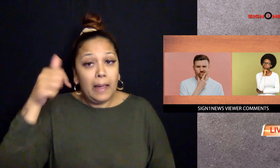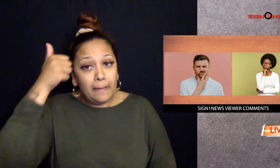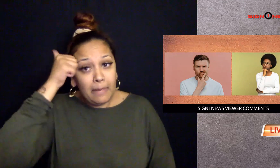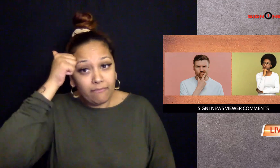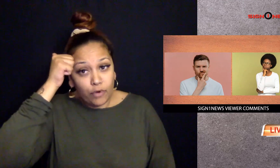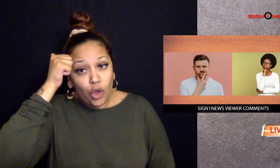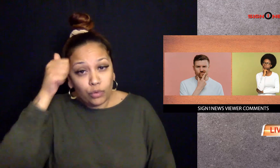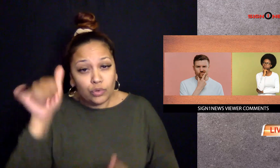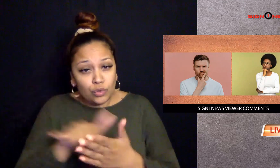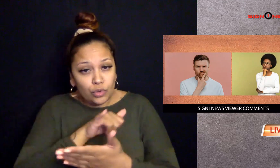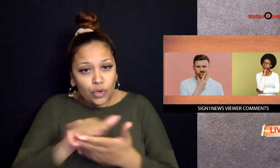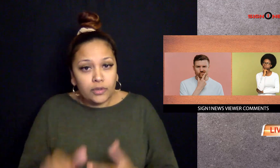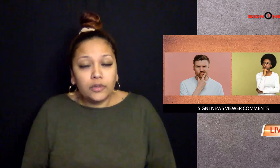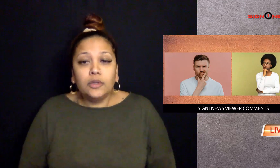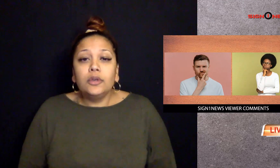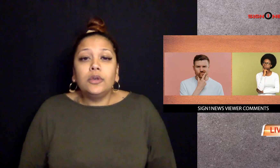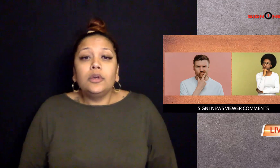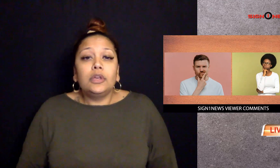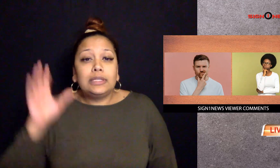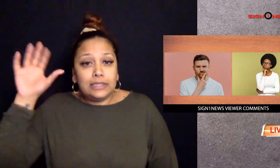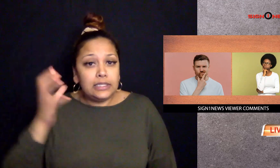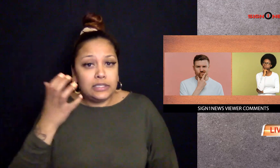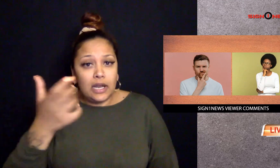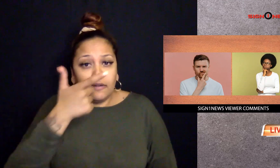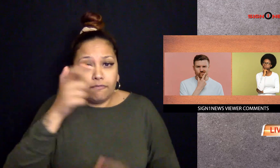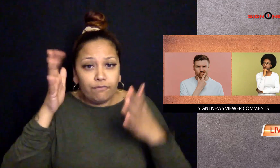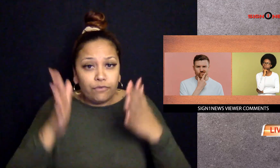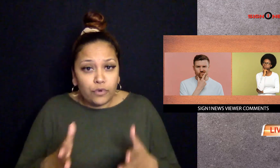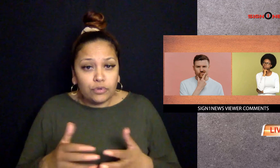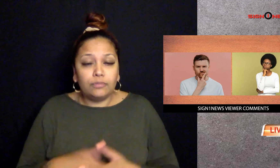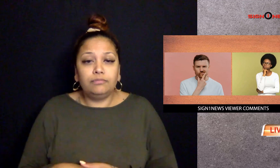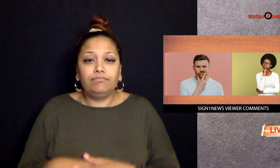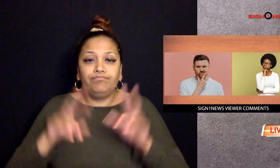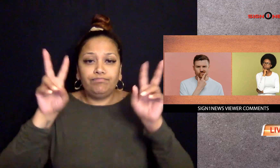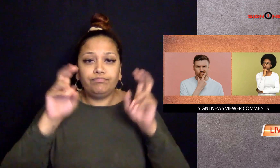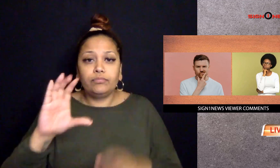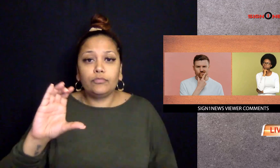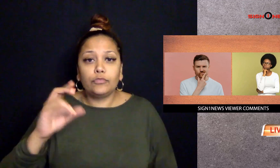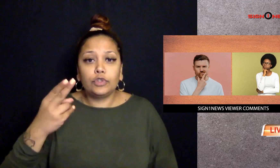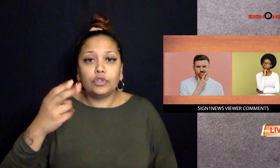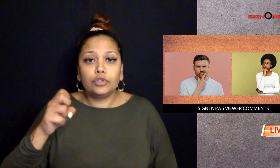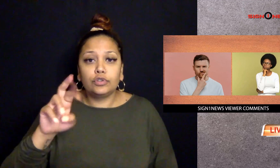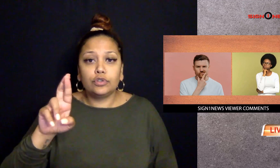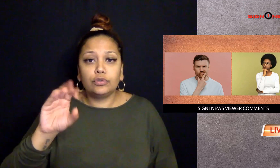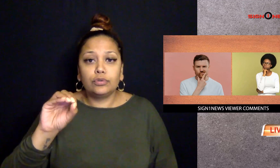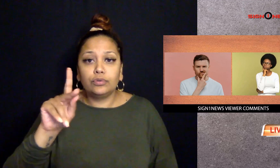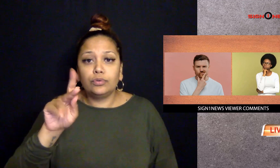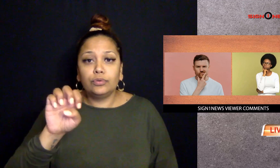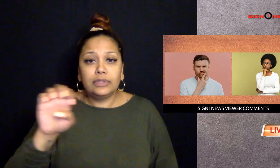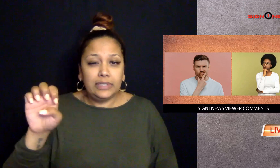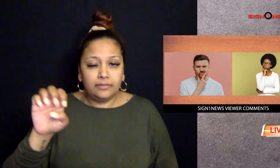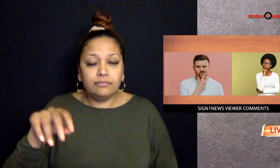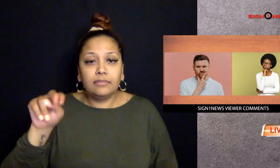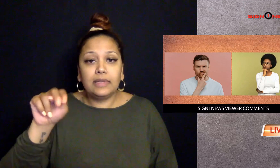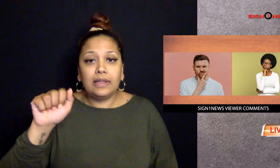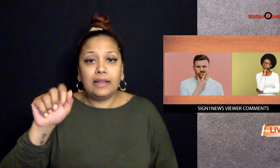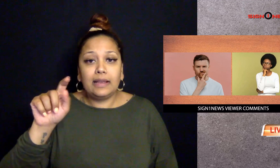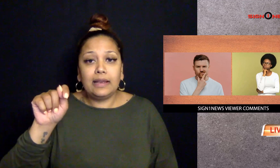after the mass shooting at a grocery store in Buffalo New York viewer Cherokee Native